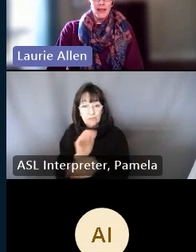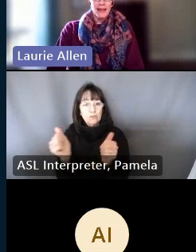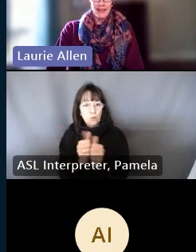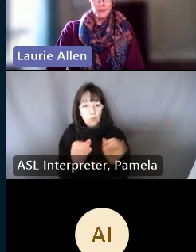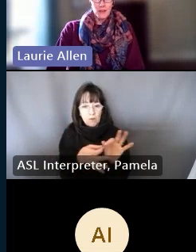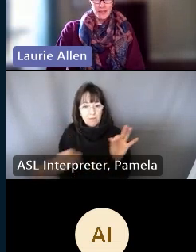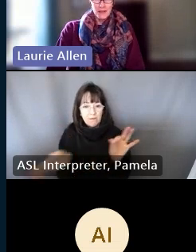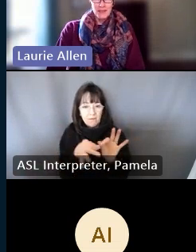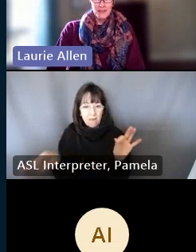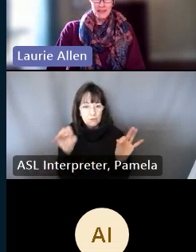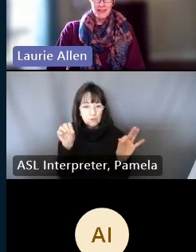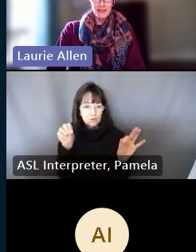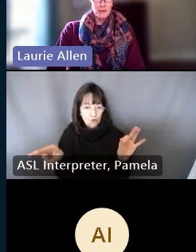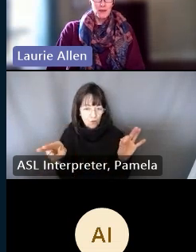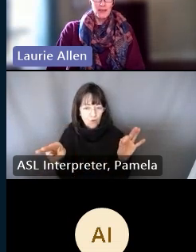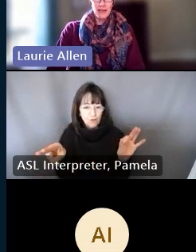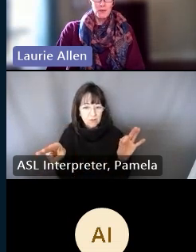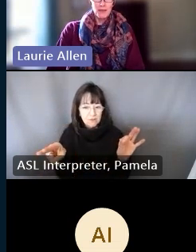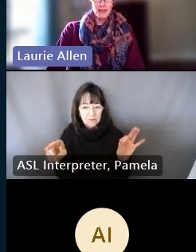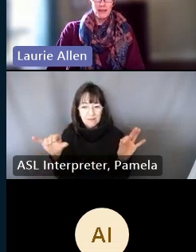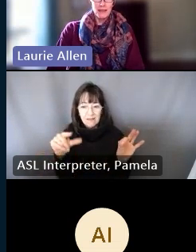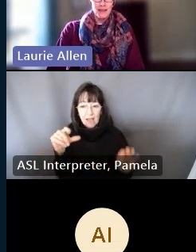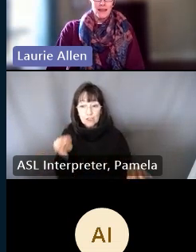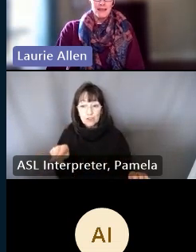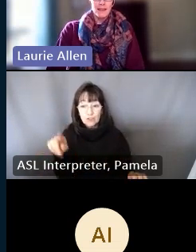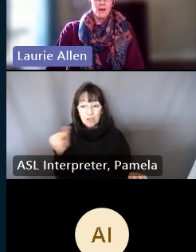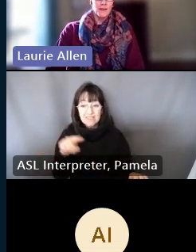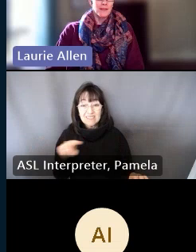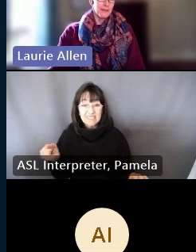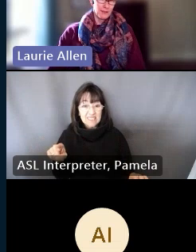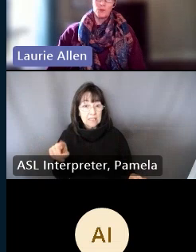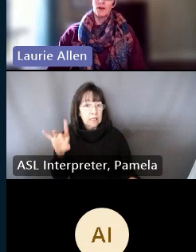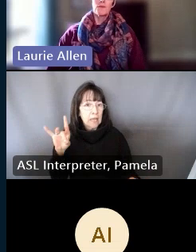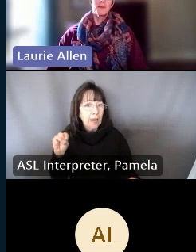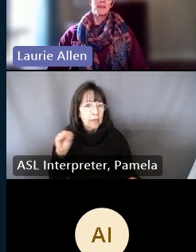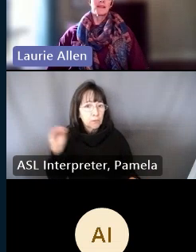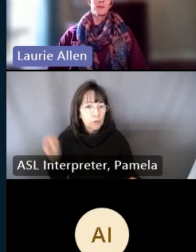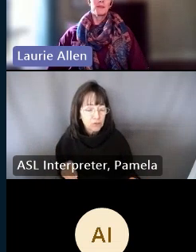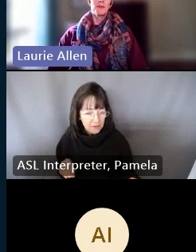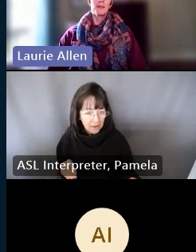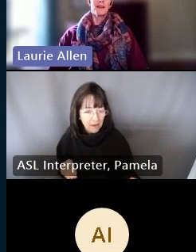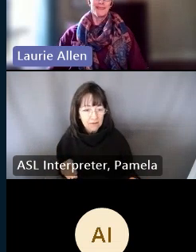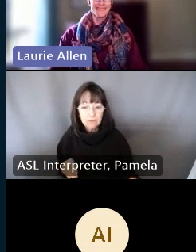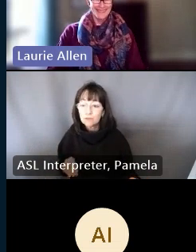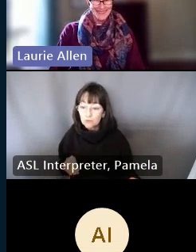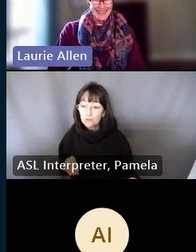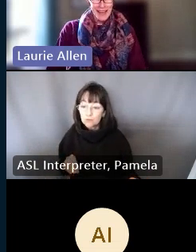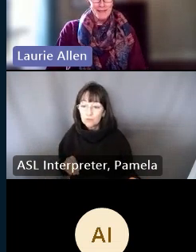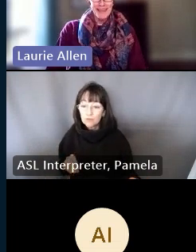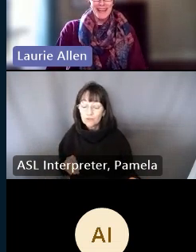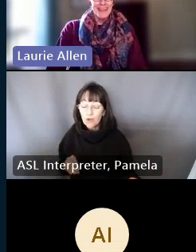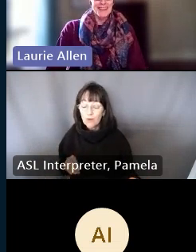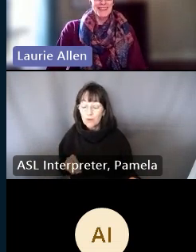And again, if you narrow down to like Gen Z, it's more like 80%. So you're welcome from the disabled community. It's just a